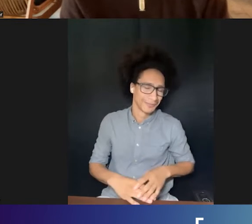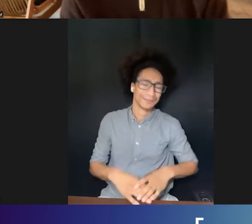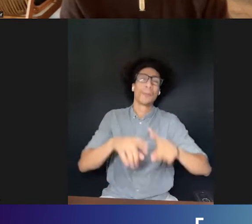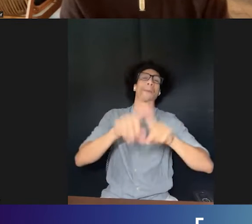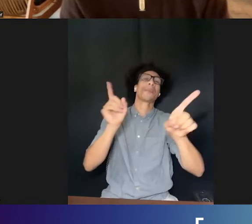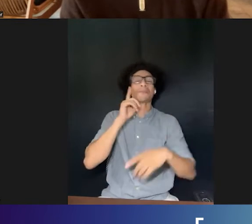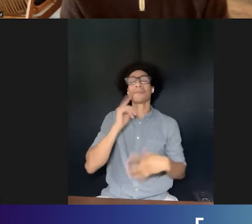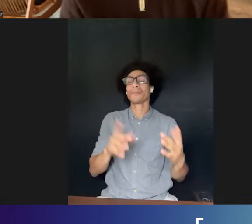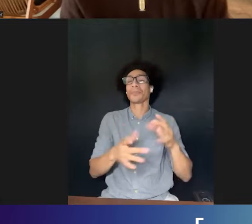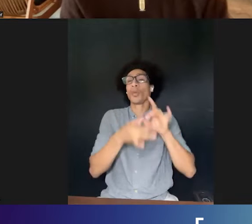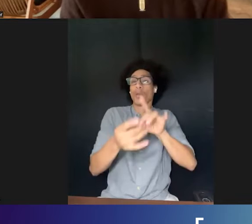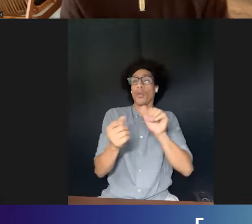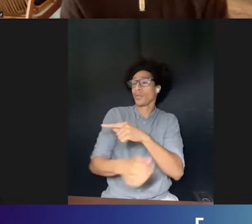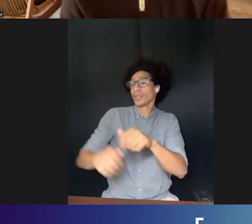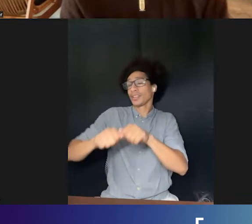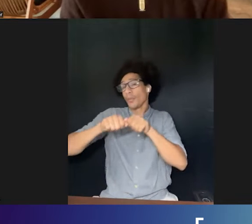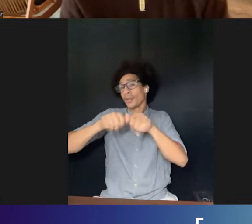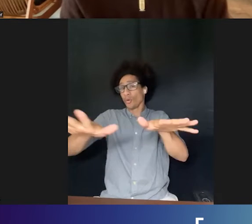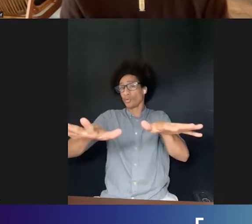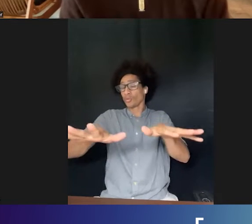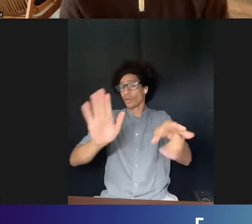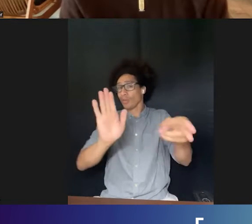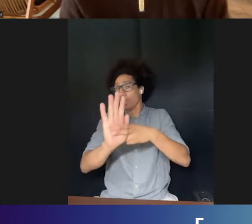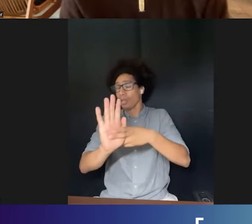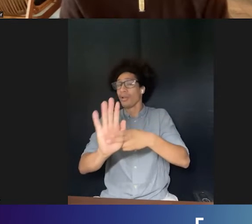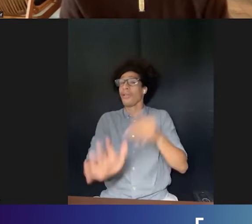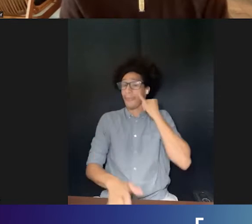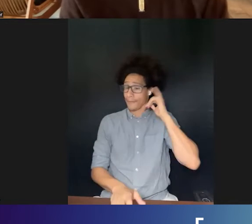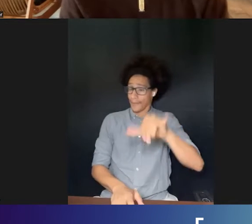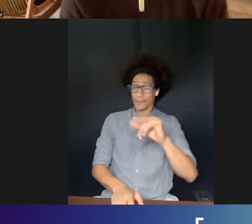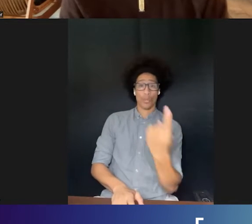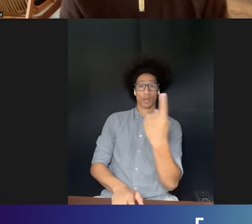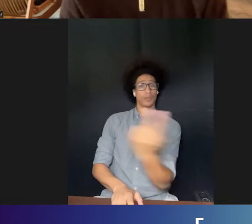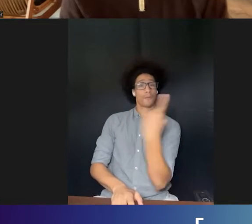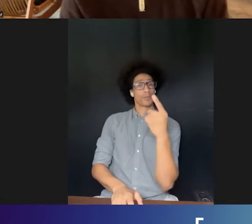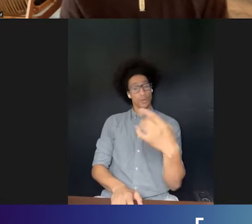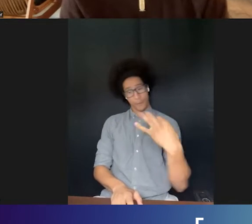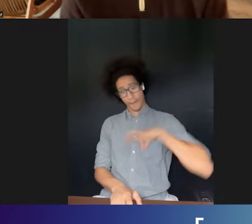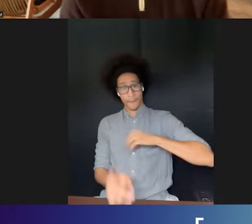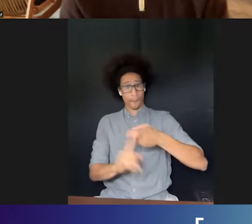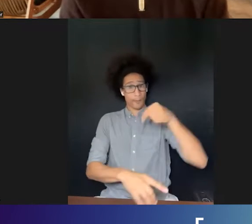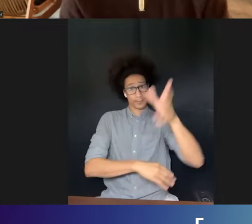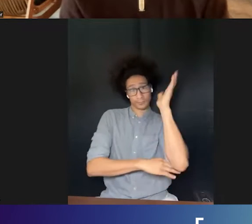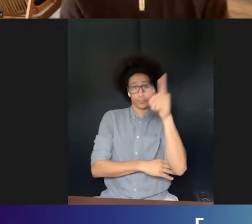you take away from this webinar, that is a powerful take away. If you walk into a sales and distribution situation thinking